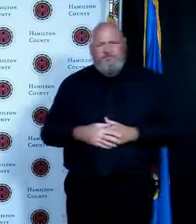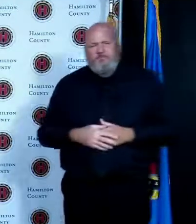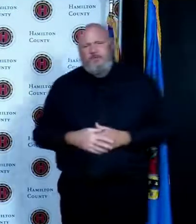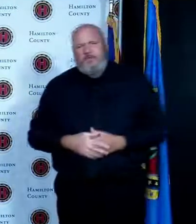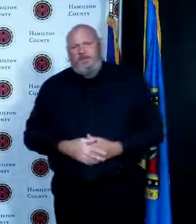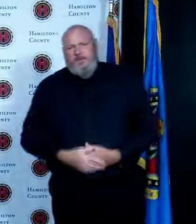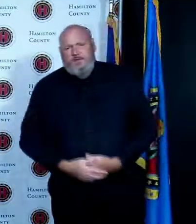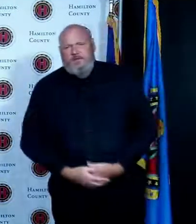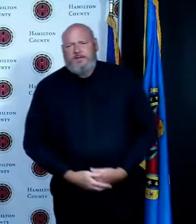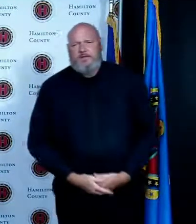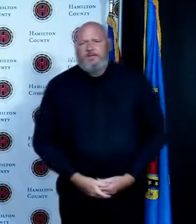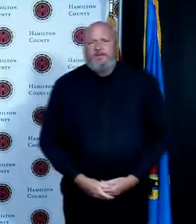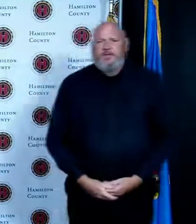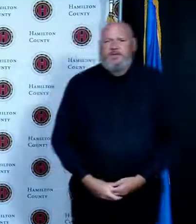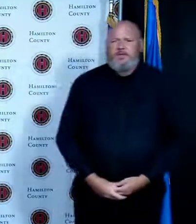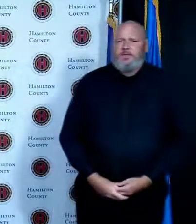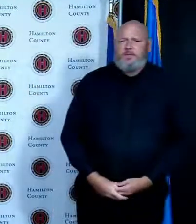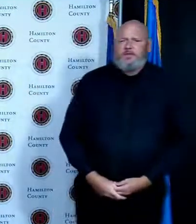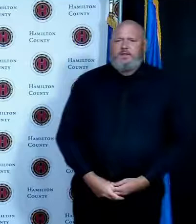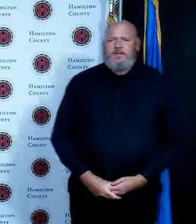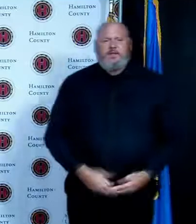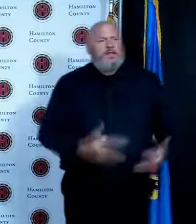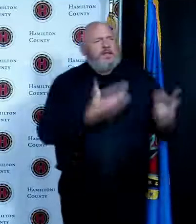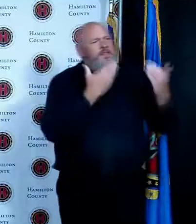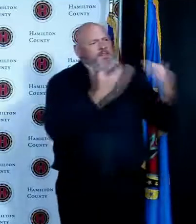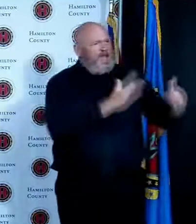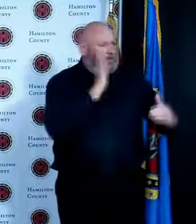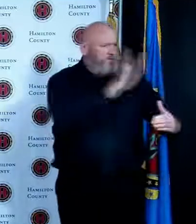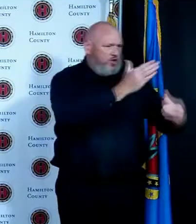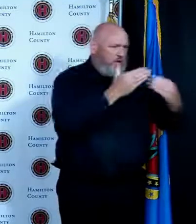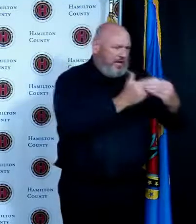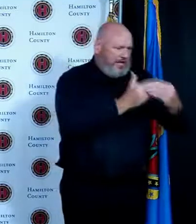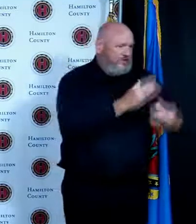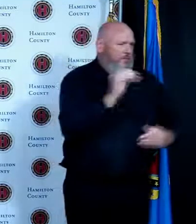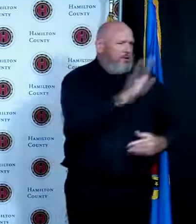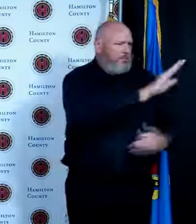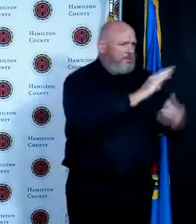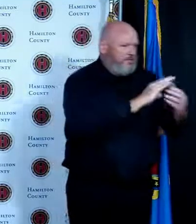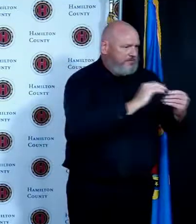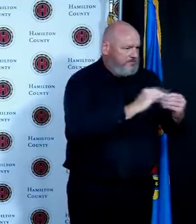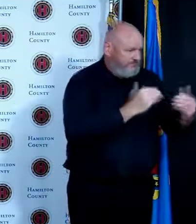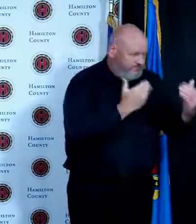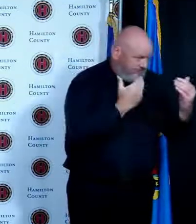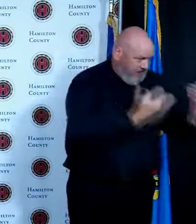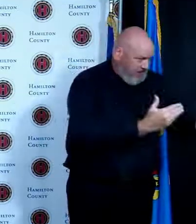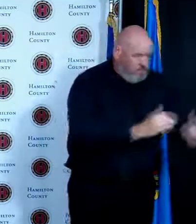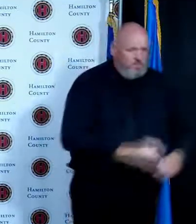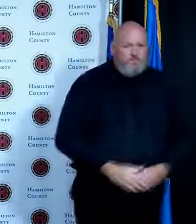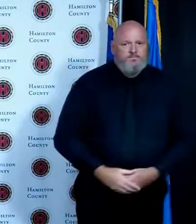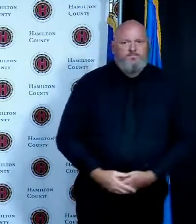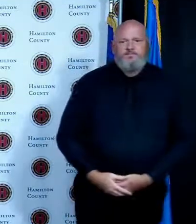thank you and thank you for your leadership on that issue Aftab um so i'm going to revisit what I said earlier about